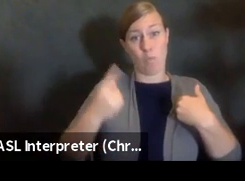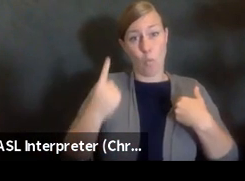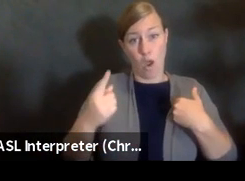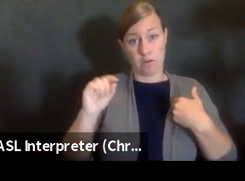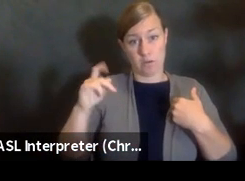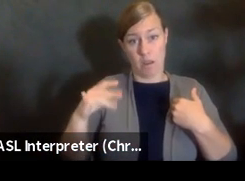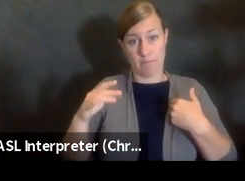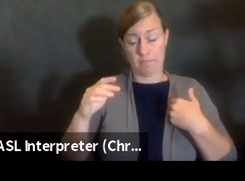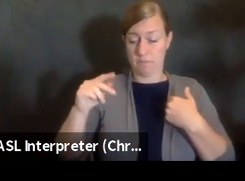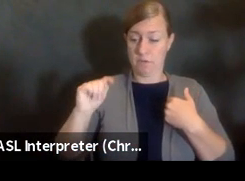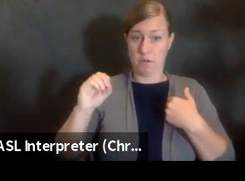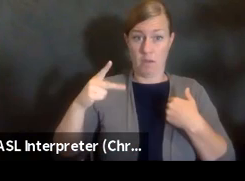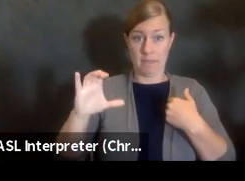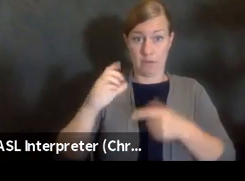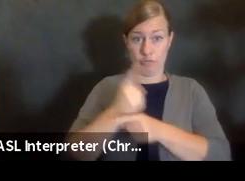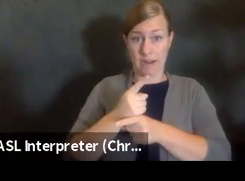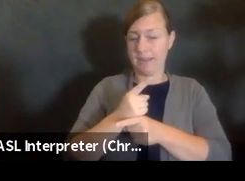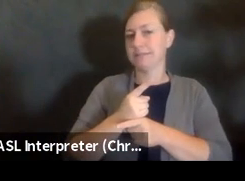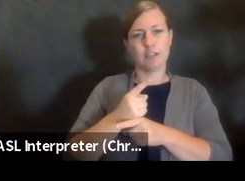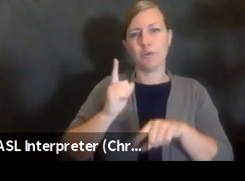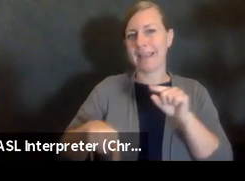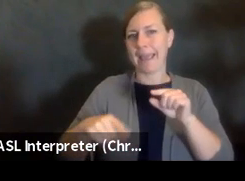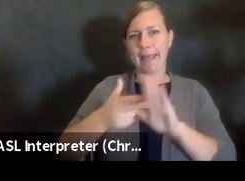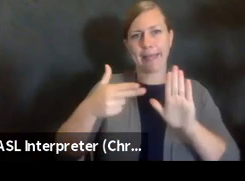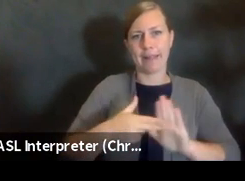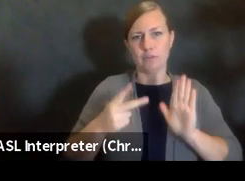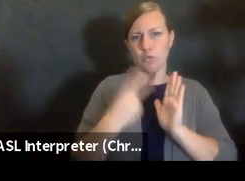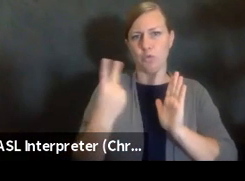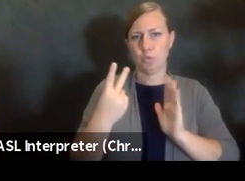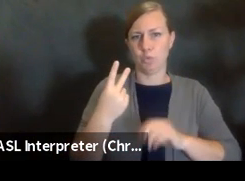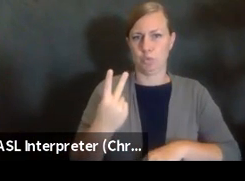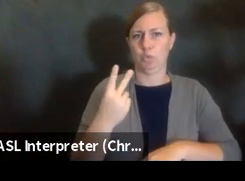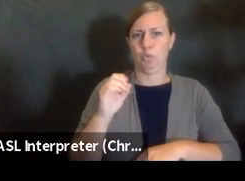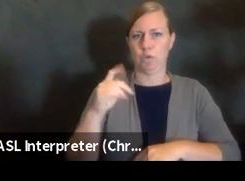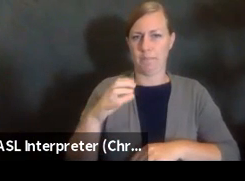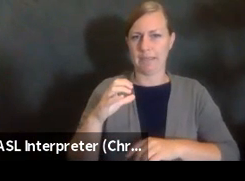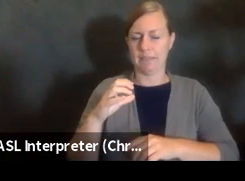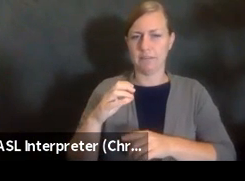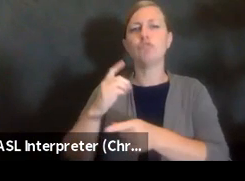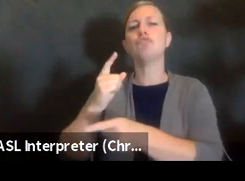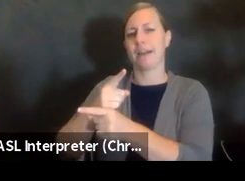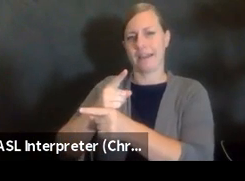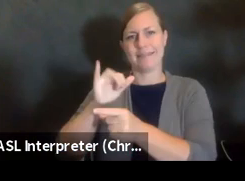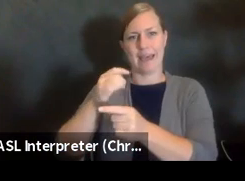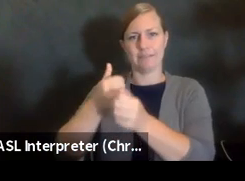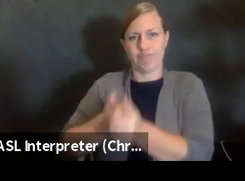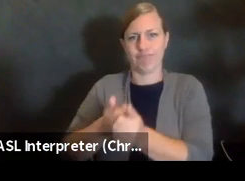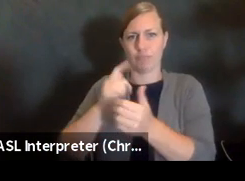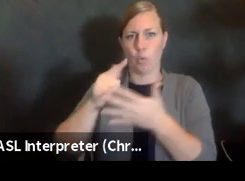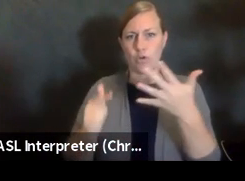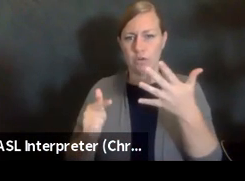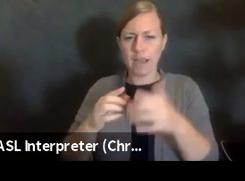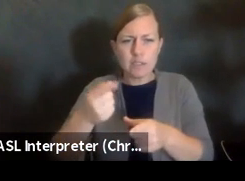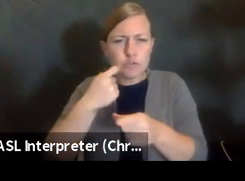Jeff Crawford: Because that's where it gives it its order. And it was interesting. Katherine, what did you just do? You moved the file or the assignment to a new topic.